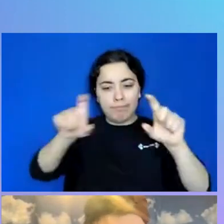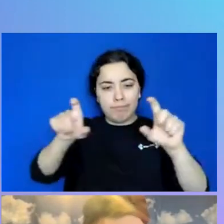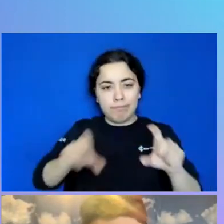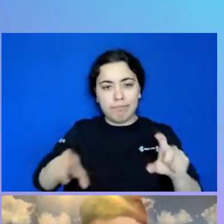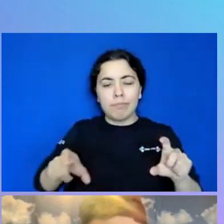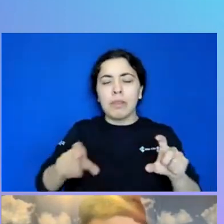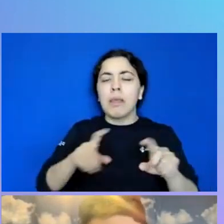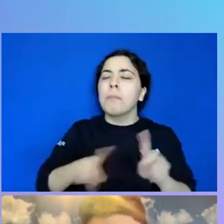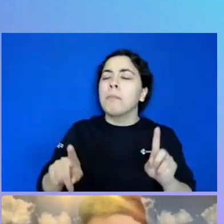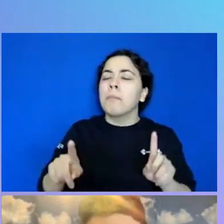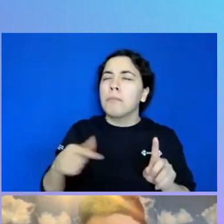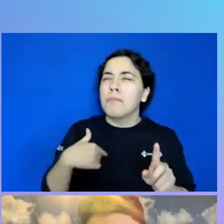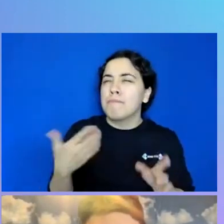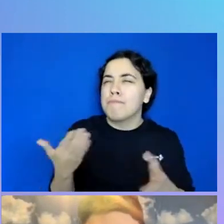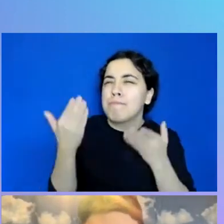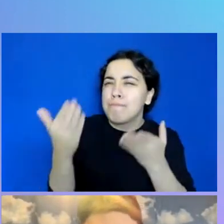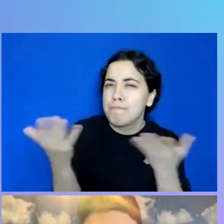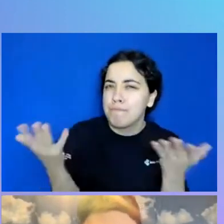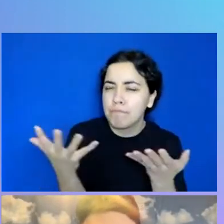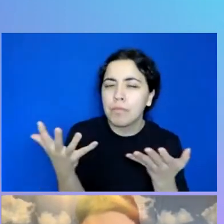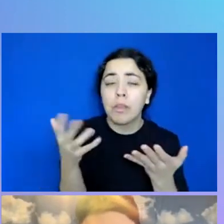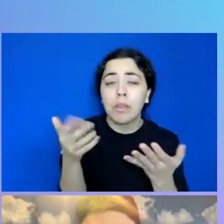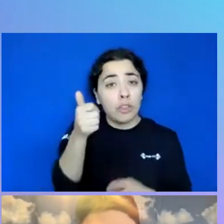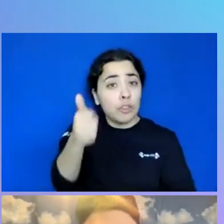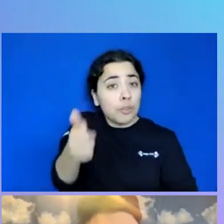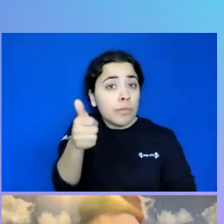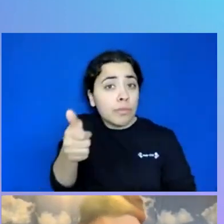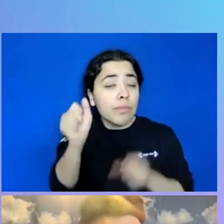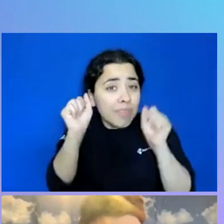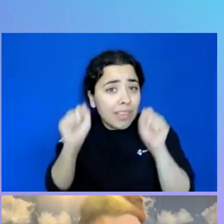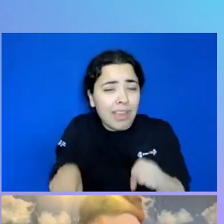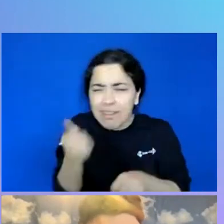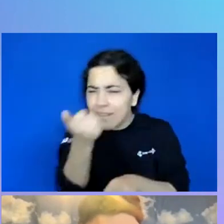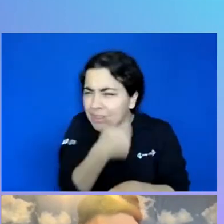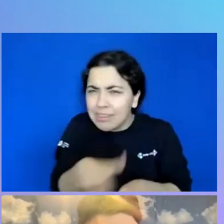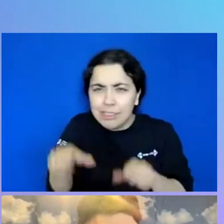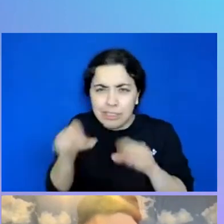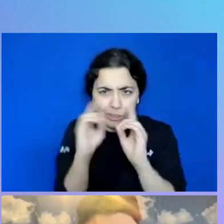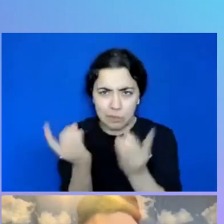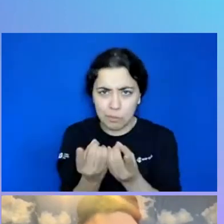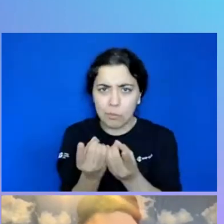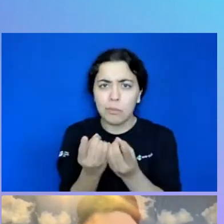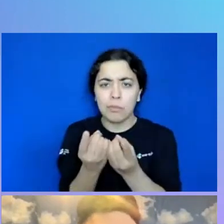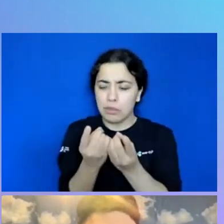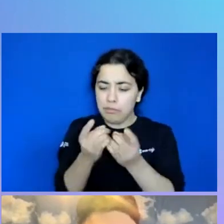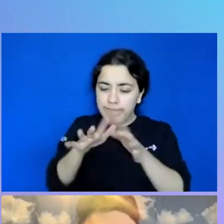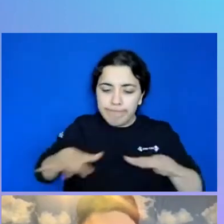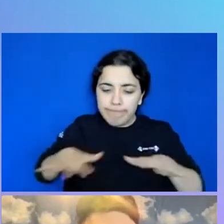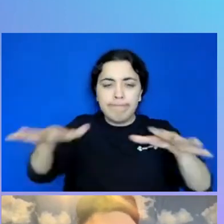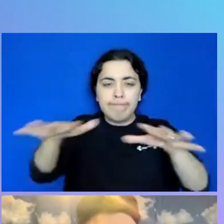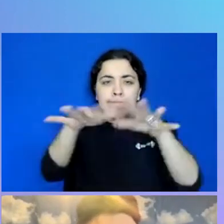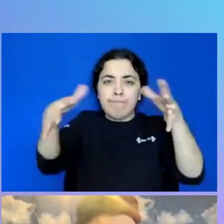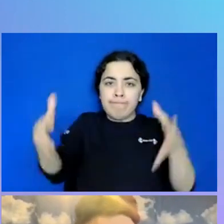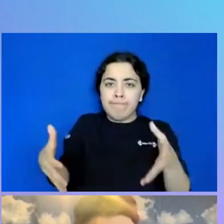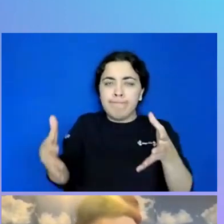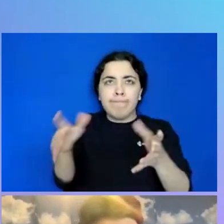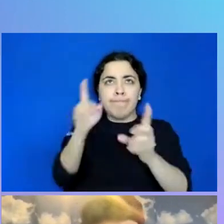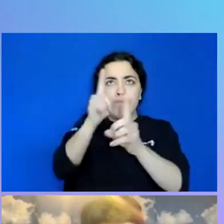is that you can have any department work on accessibility